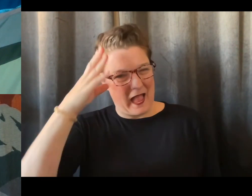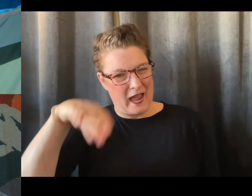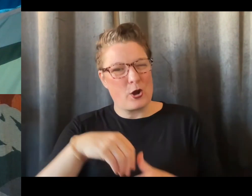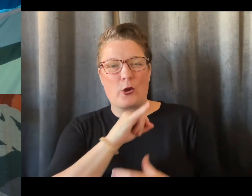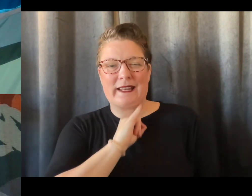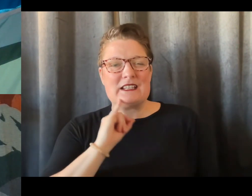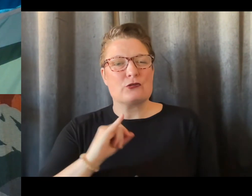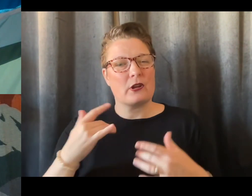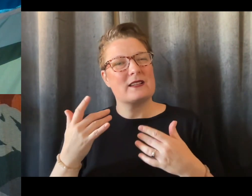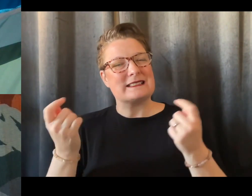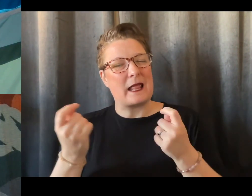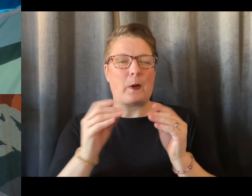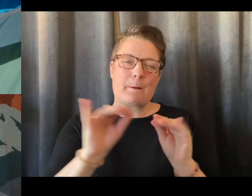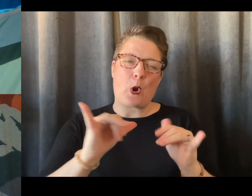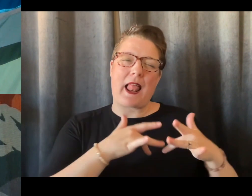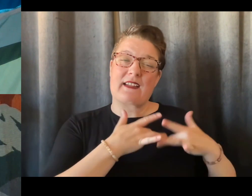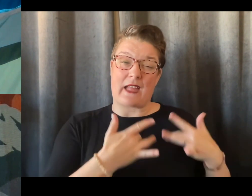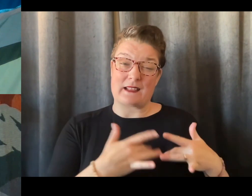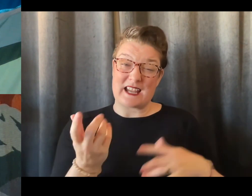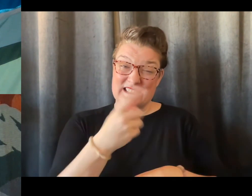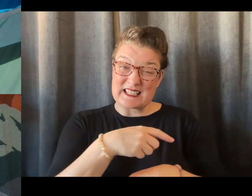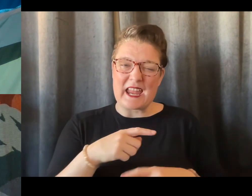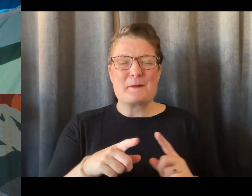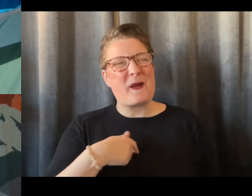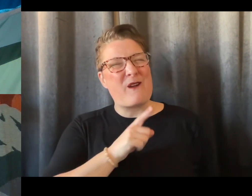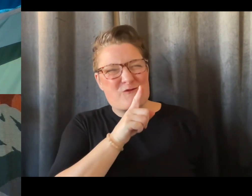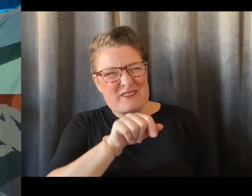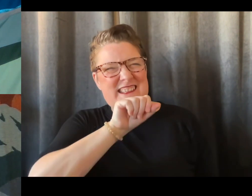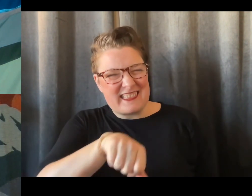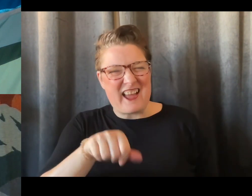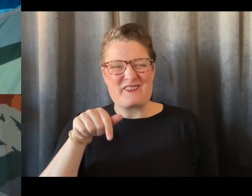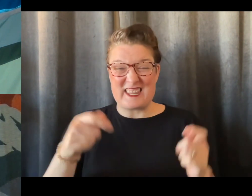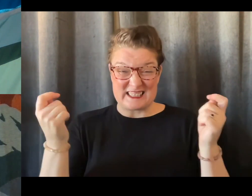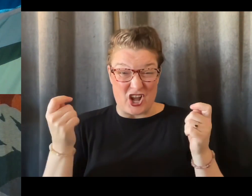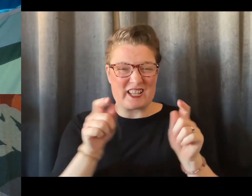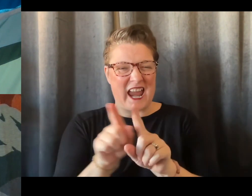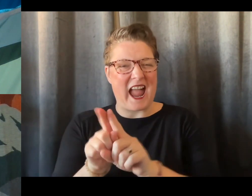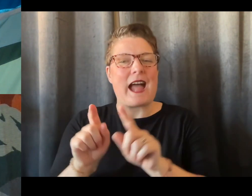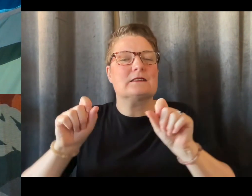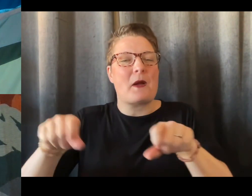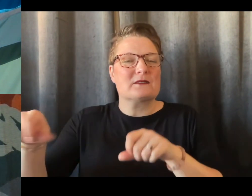but, um, I really love the potential of this to be a queer love holiday,